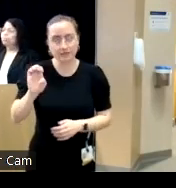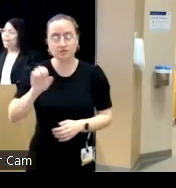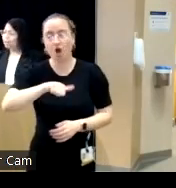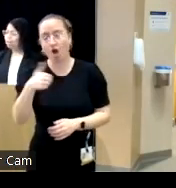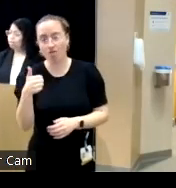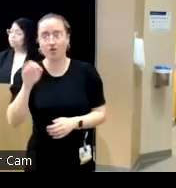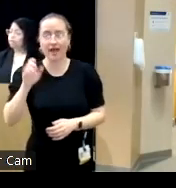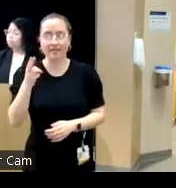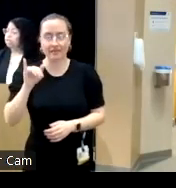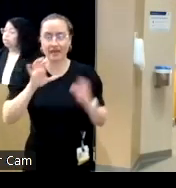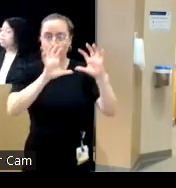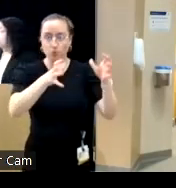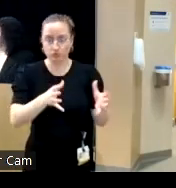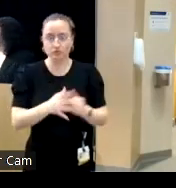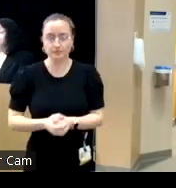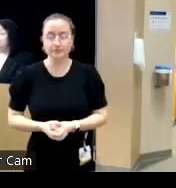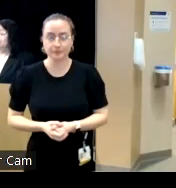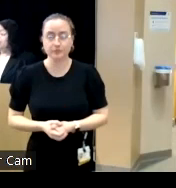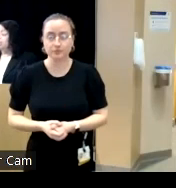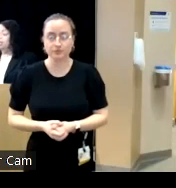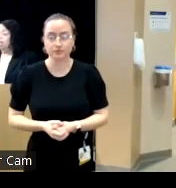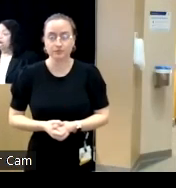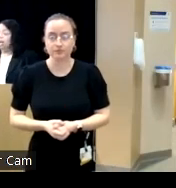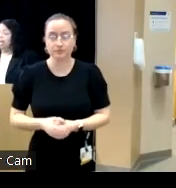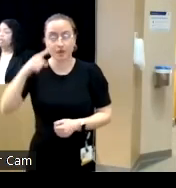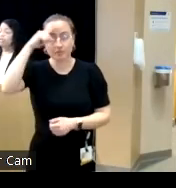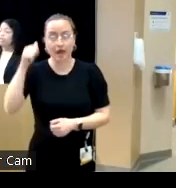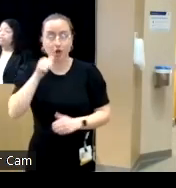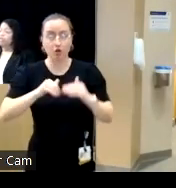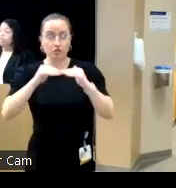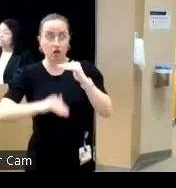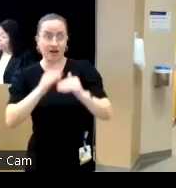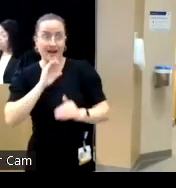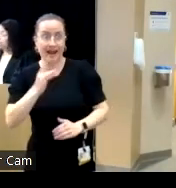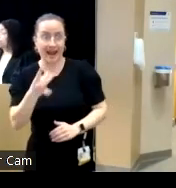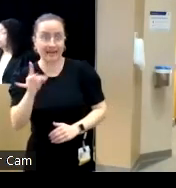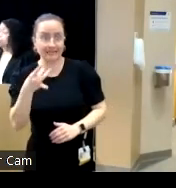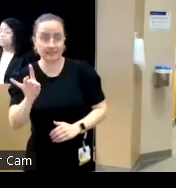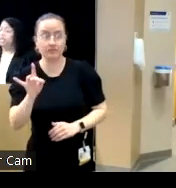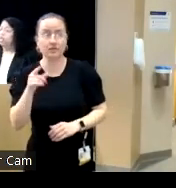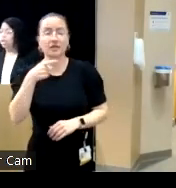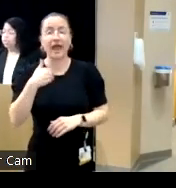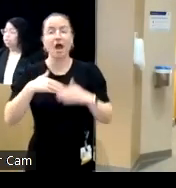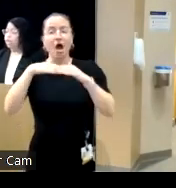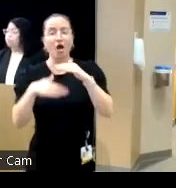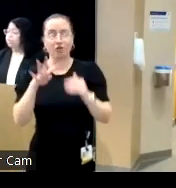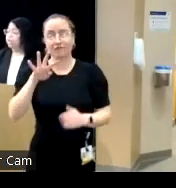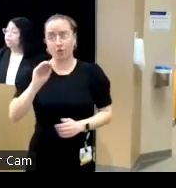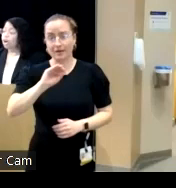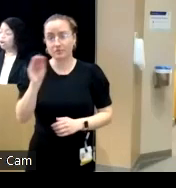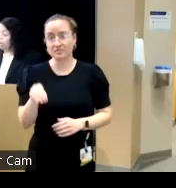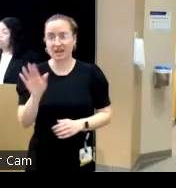and black girls below the age of 18 accounted for just under 40 percent about 35 percent of